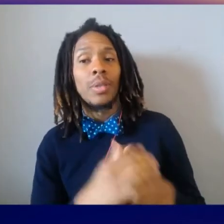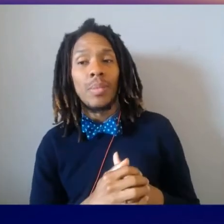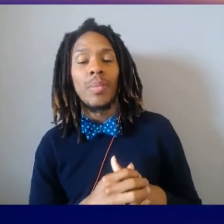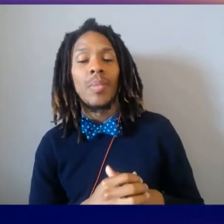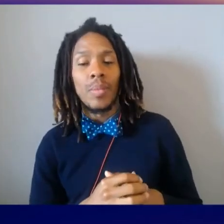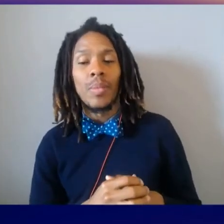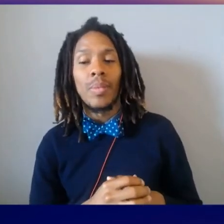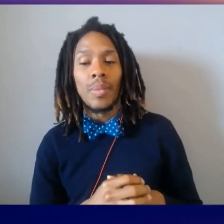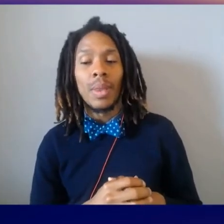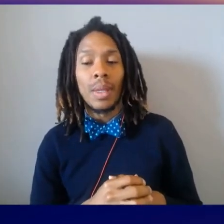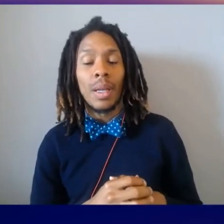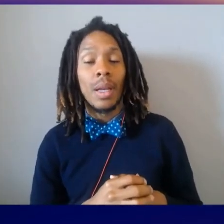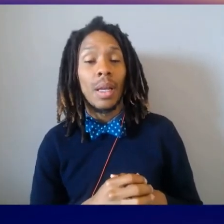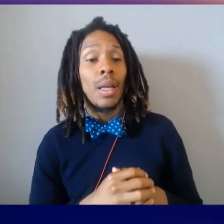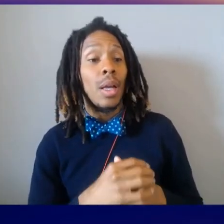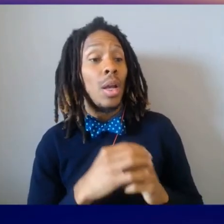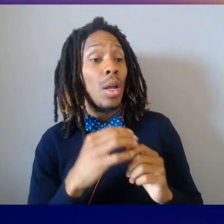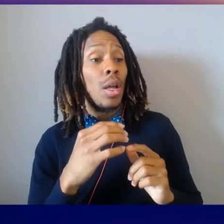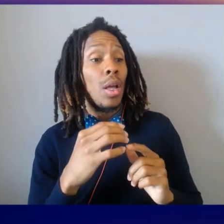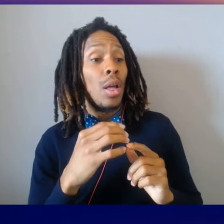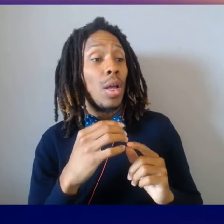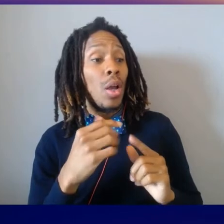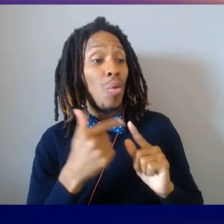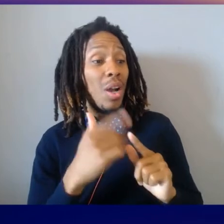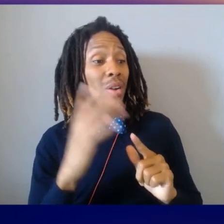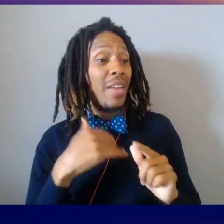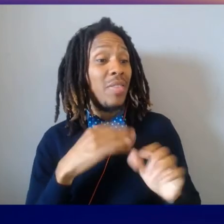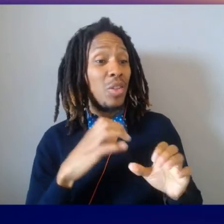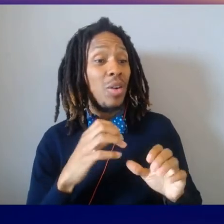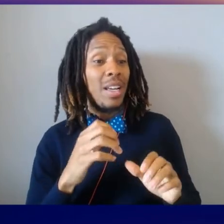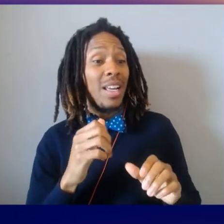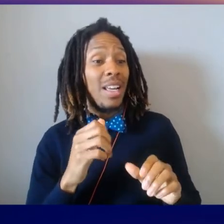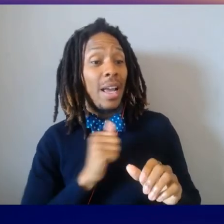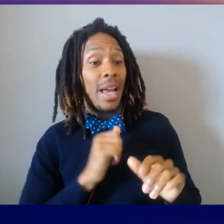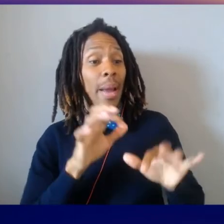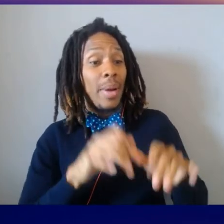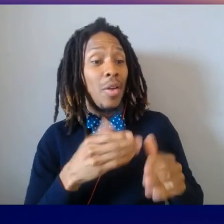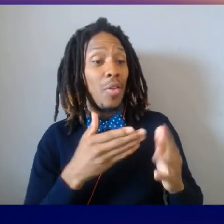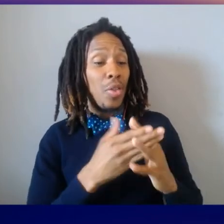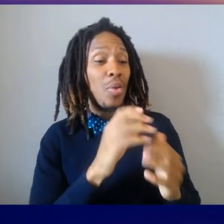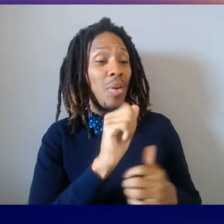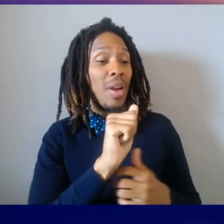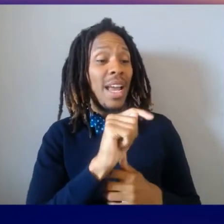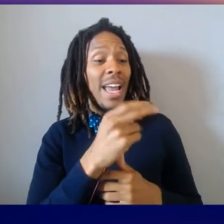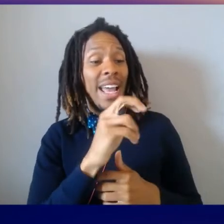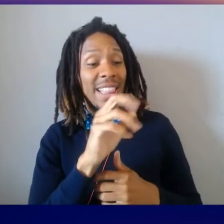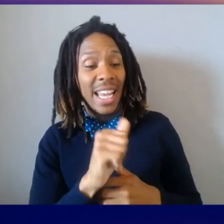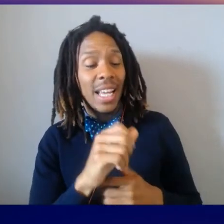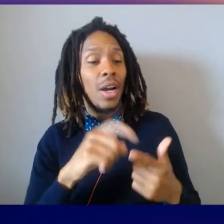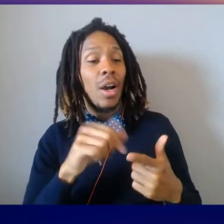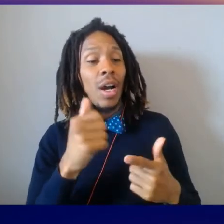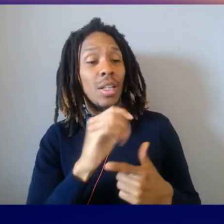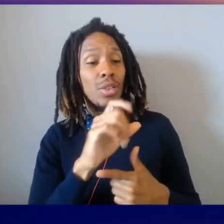when this effort had to be done manually via Athena, via any other tools, one of the challenges customers ran into is